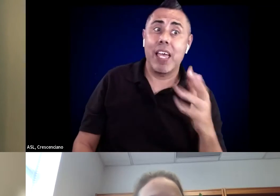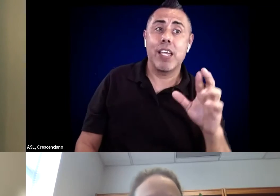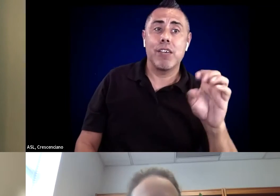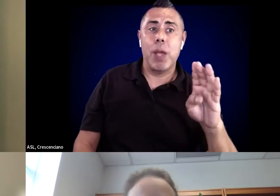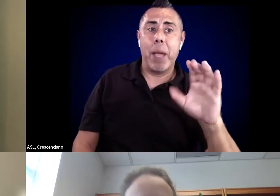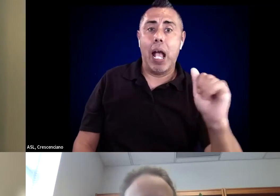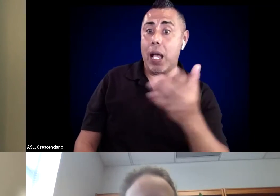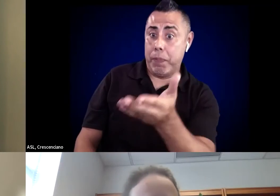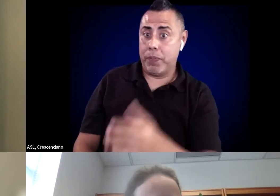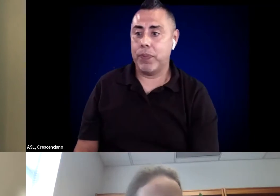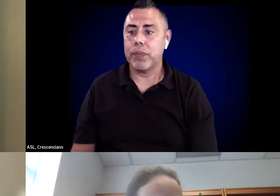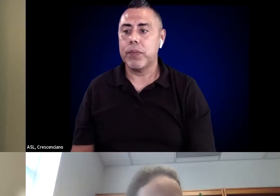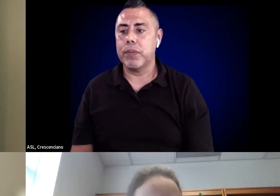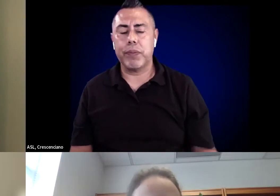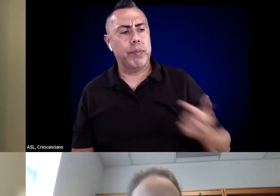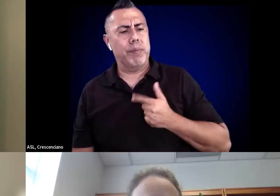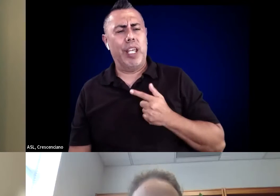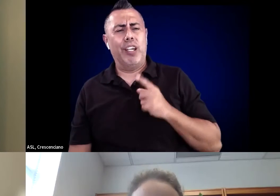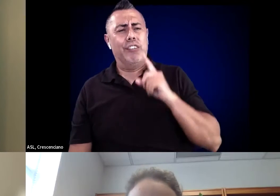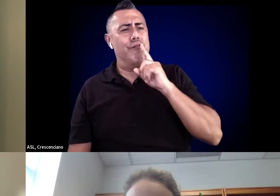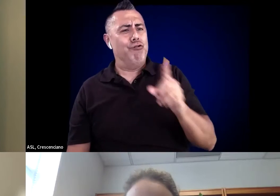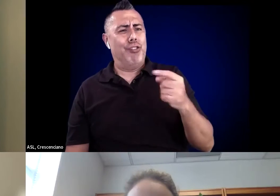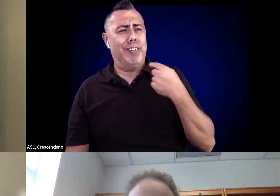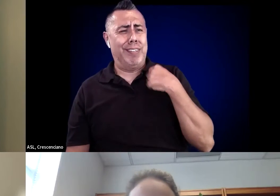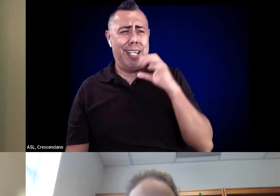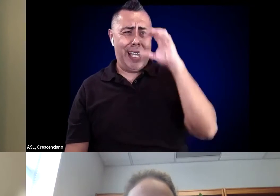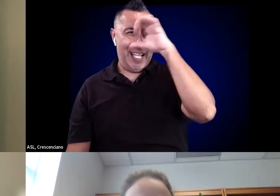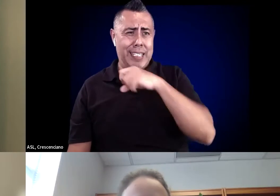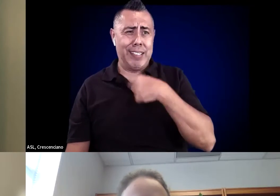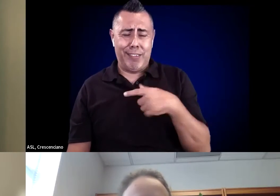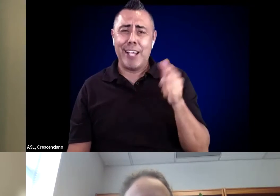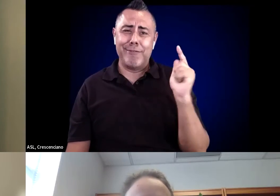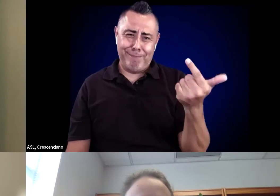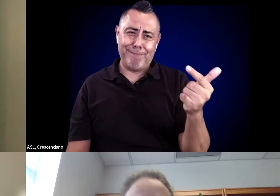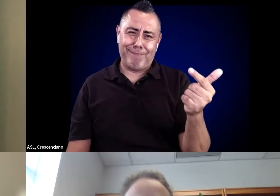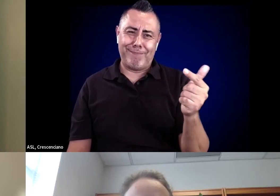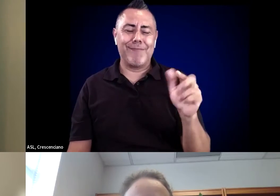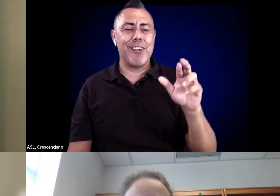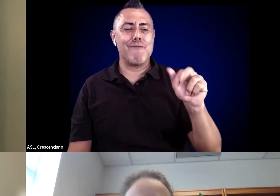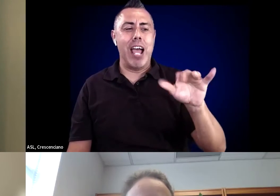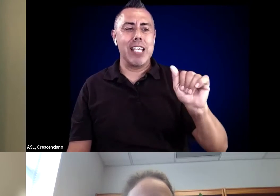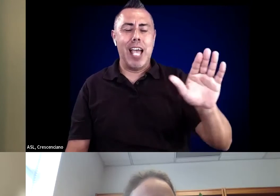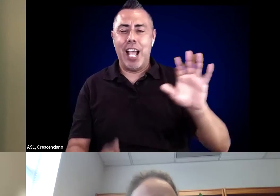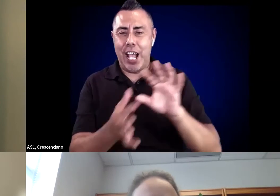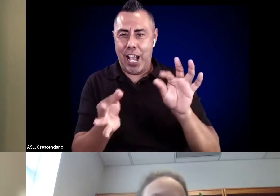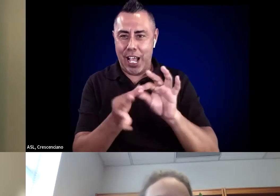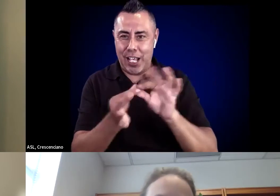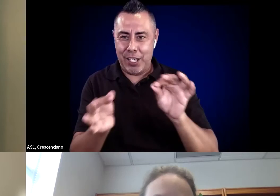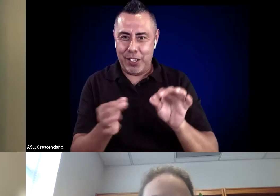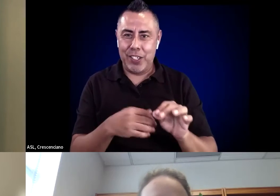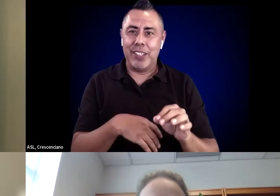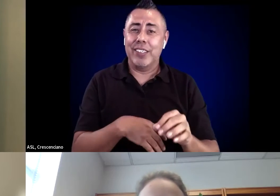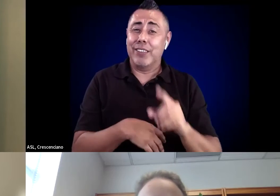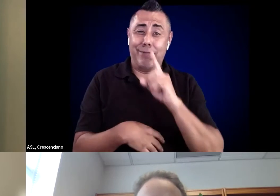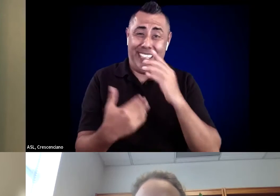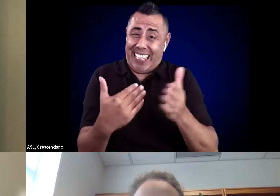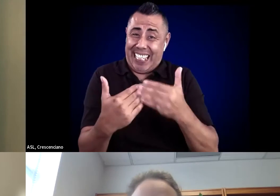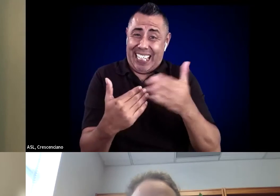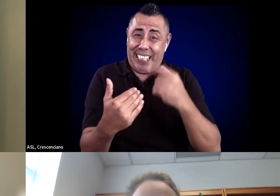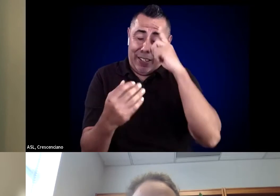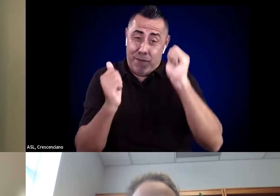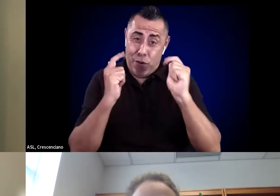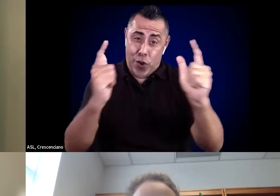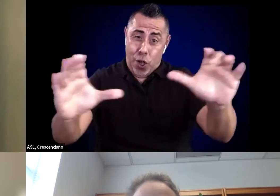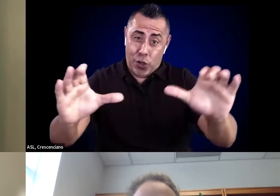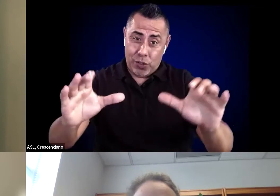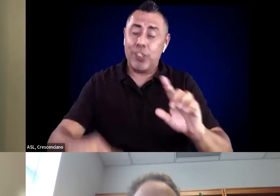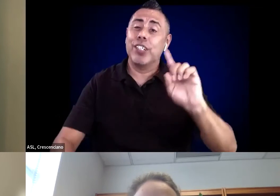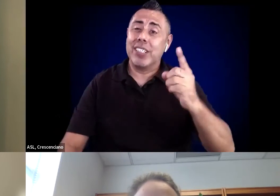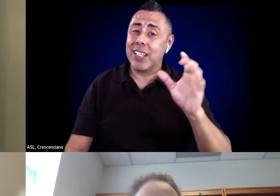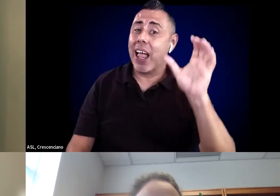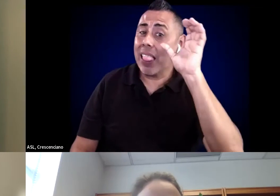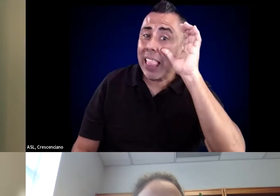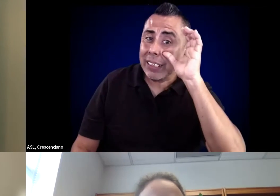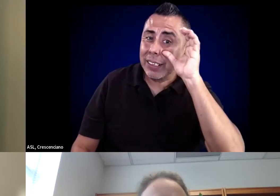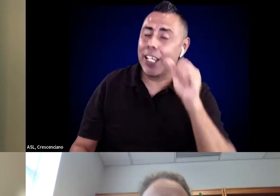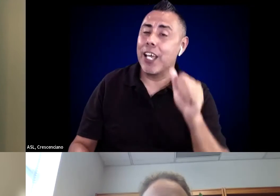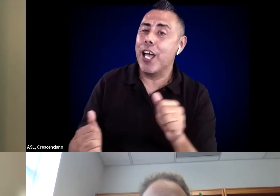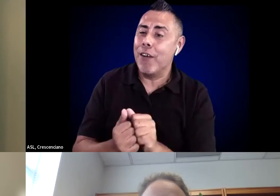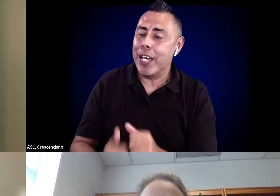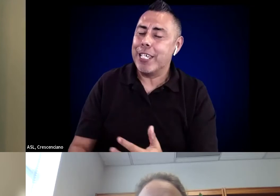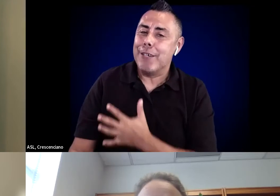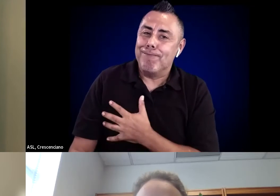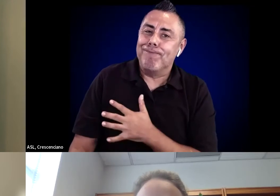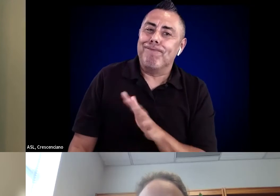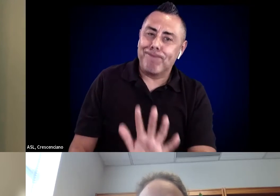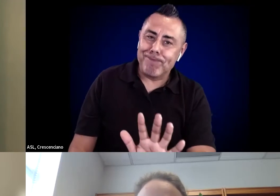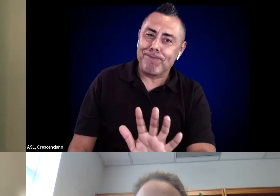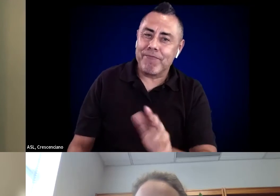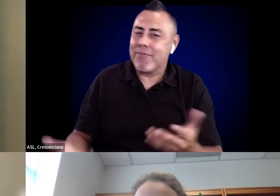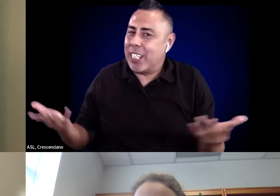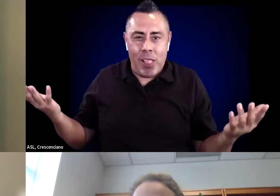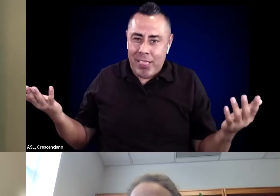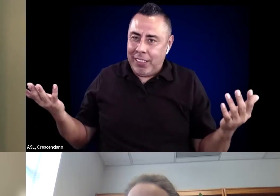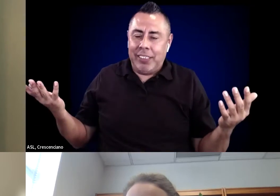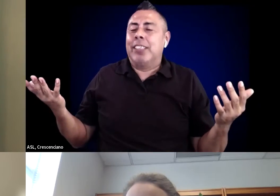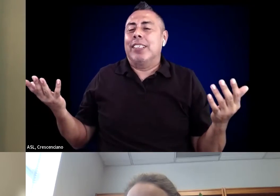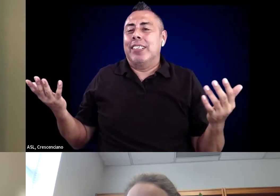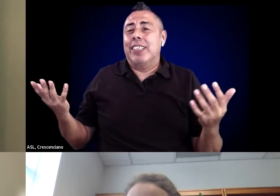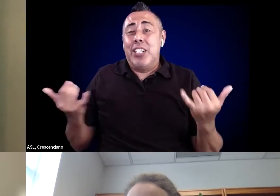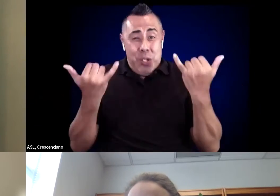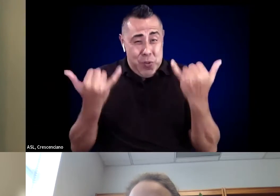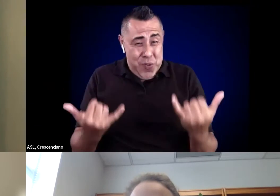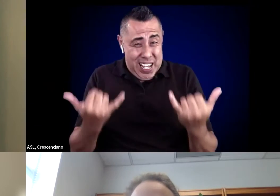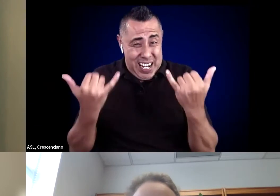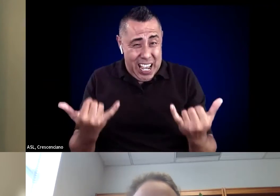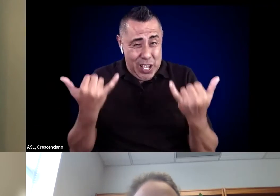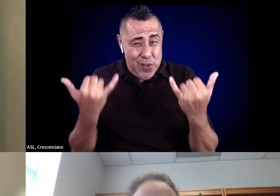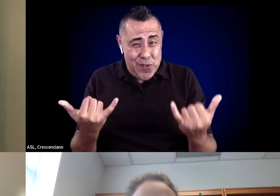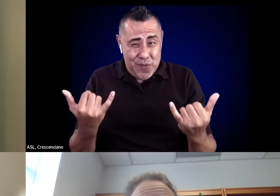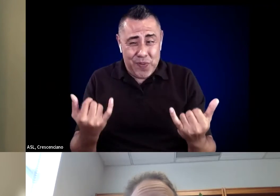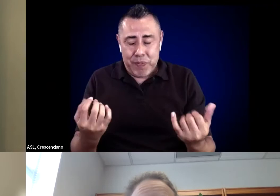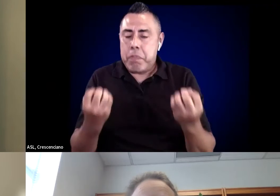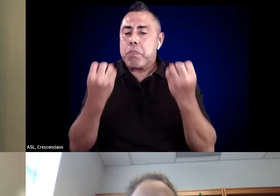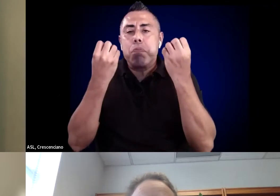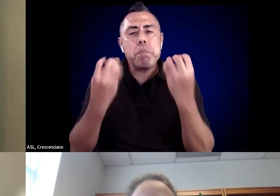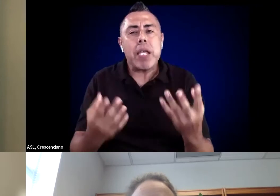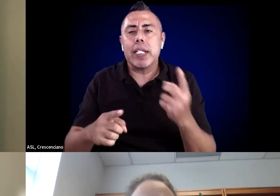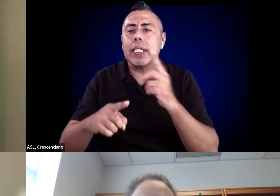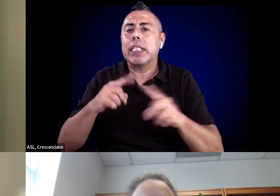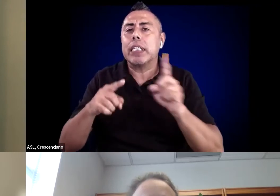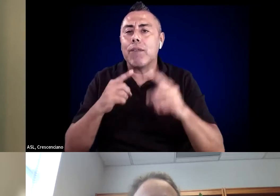Rebecca Tarvin (she/her): Sure. Um, yeah. I guess i'll I'll i'll second what Renya said. Um, which is one easy thing that everyone can do is to listen and have empathy. Um! There are also a lot of at this point. Um, a lot of different papers, with suggestions of things that you can do.